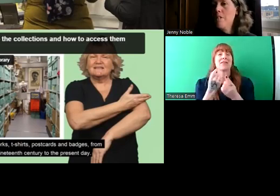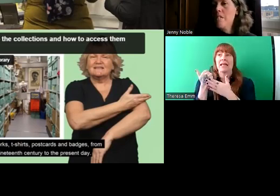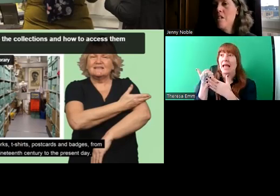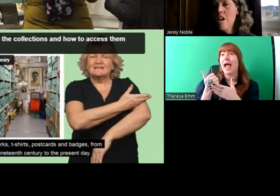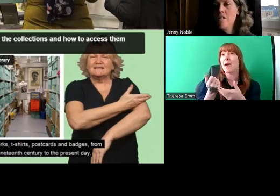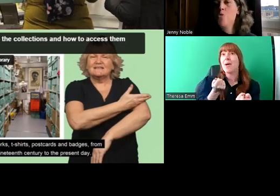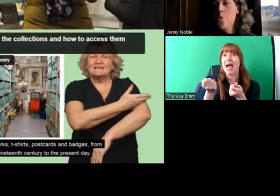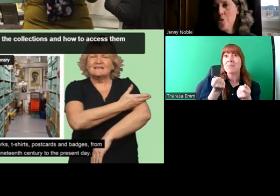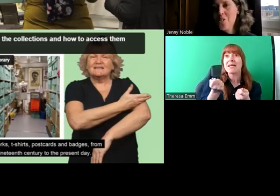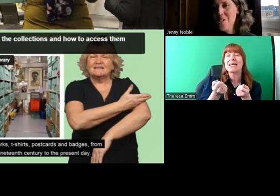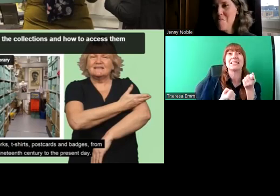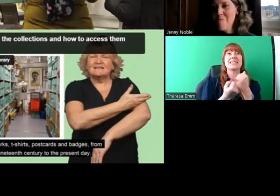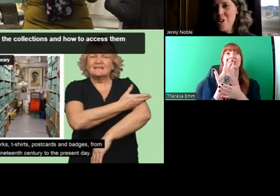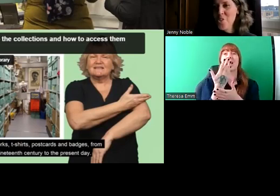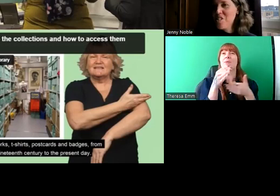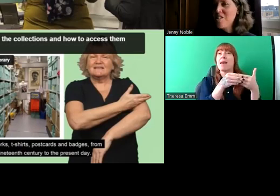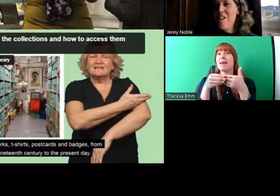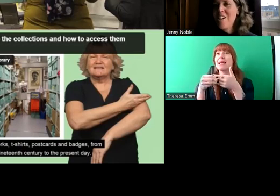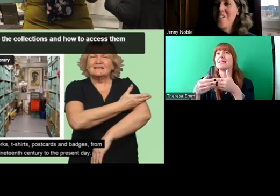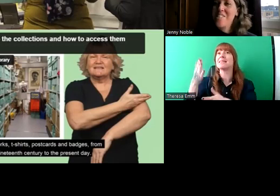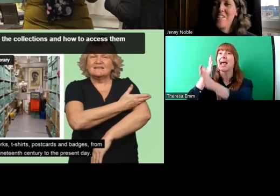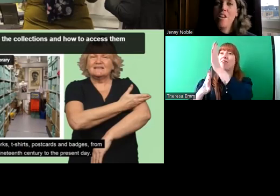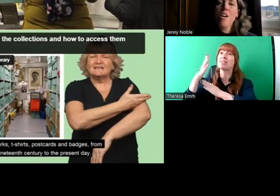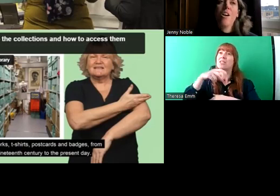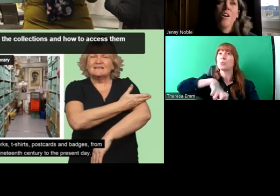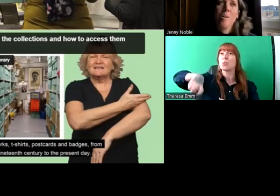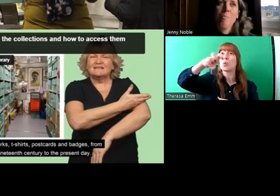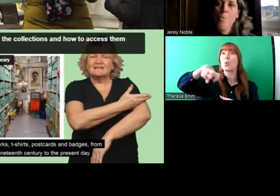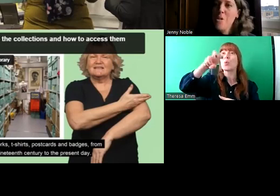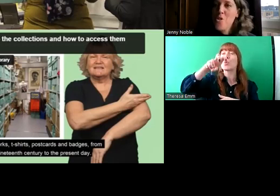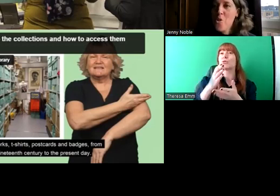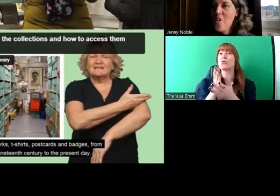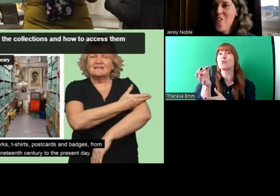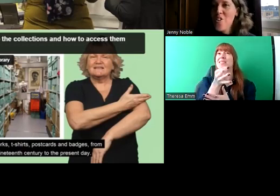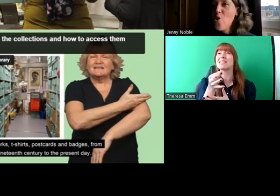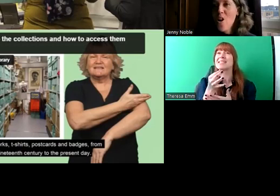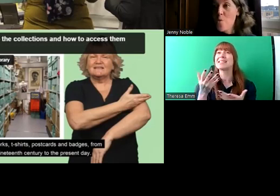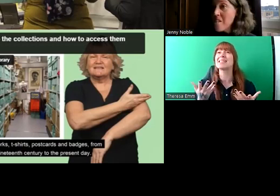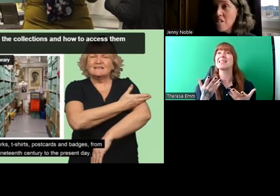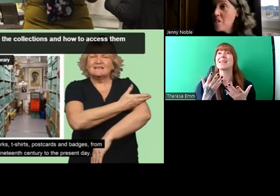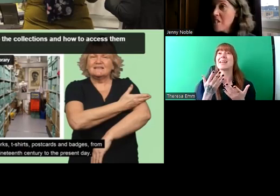and leading heritage walks across the city, highlighting women who are not otherwise included